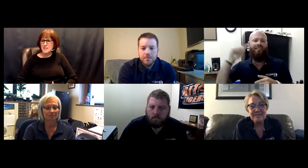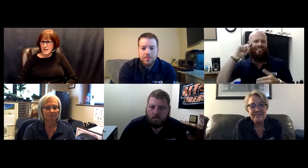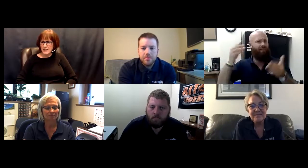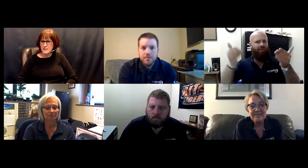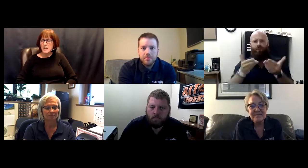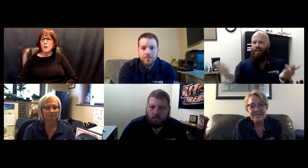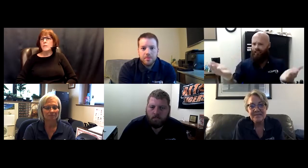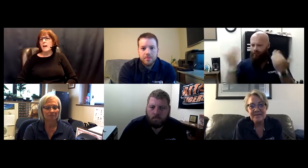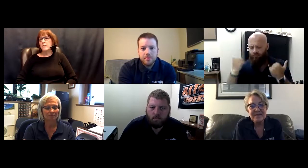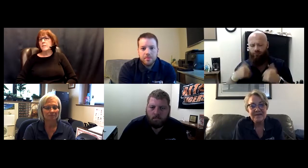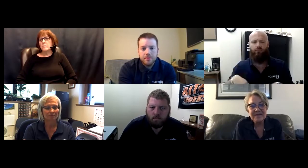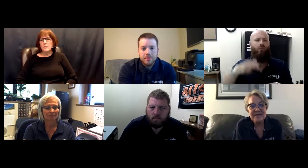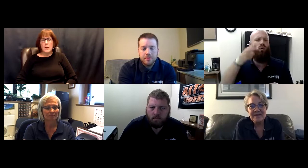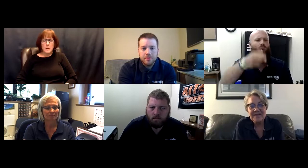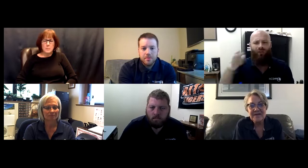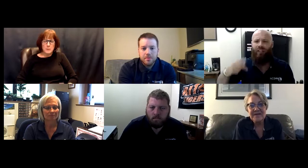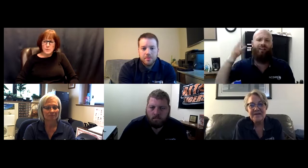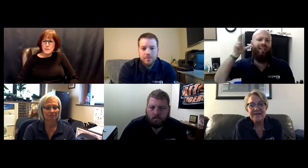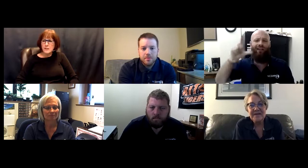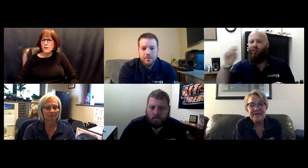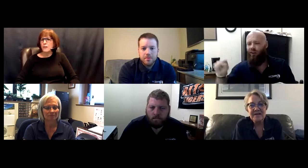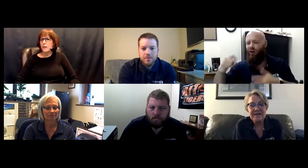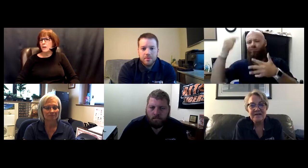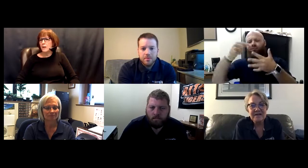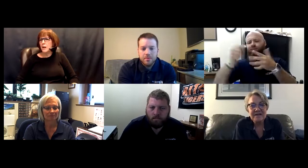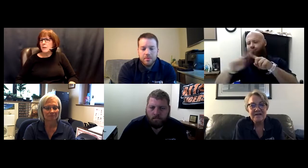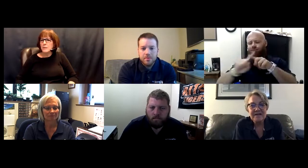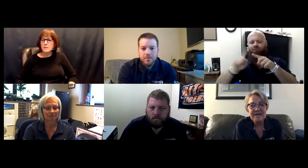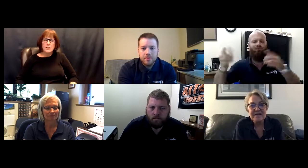night where they have people who are deaf and hard of hearing coming